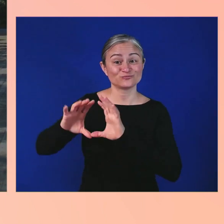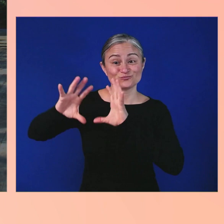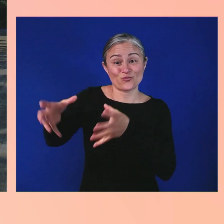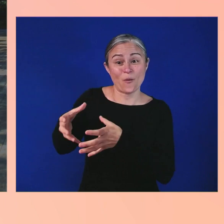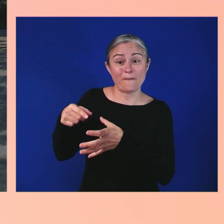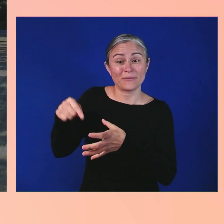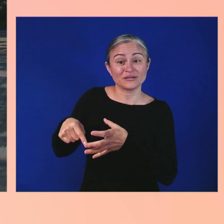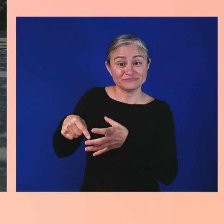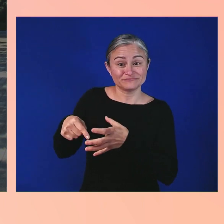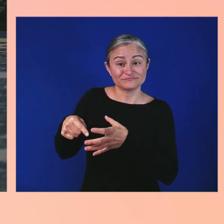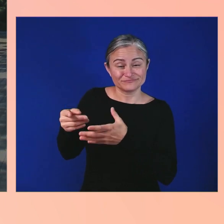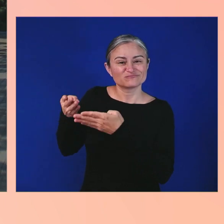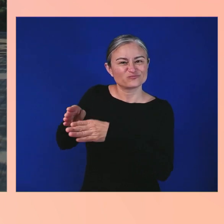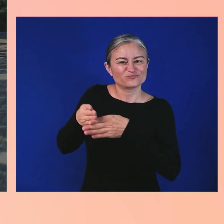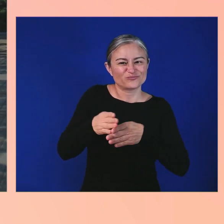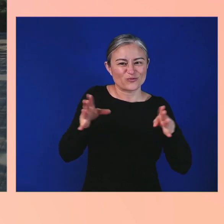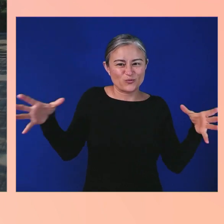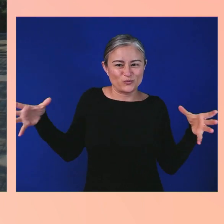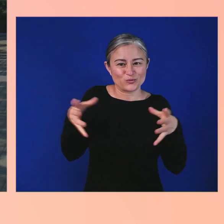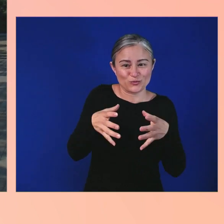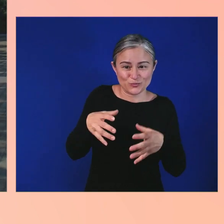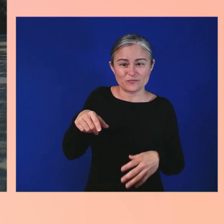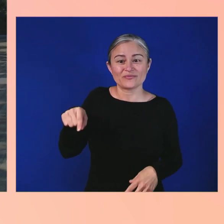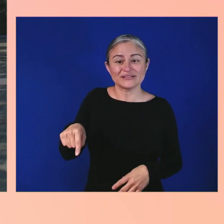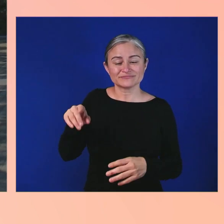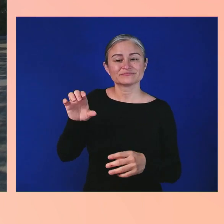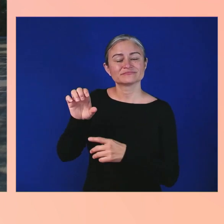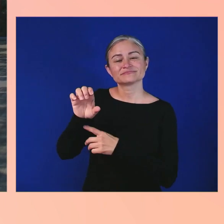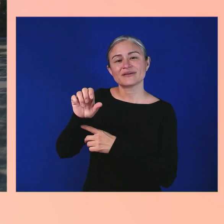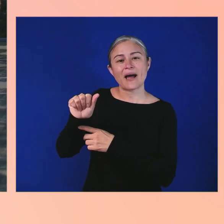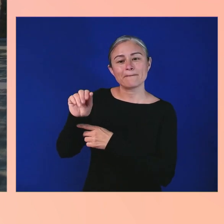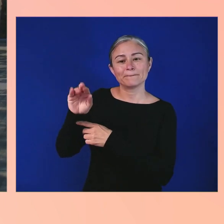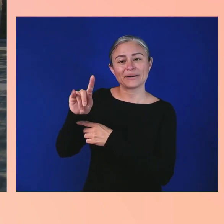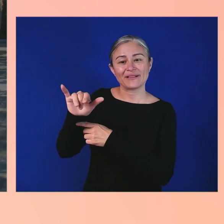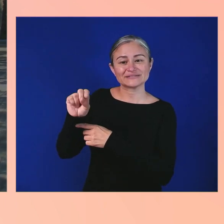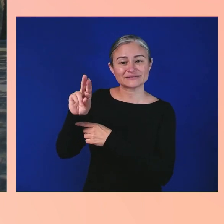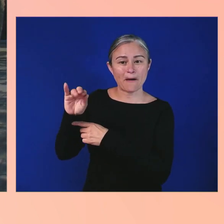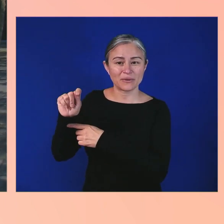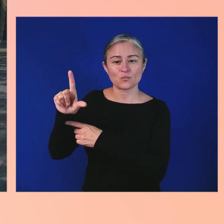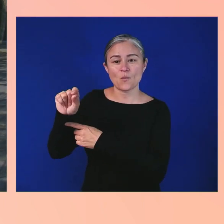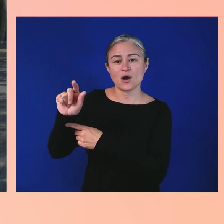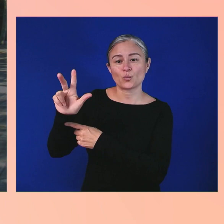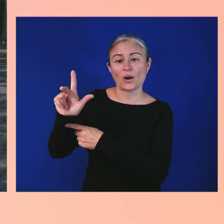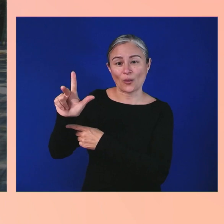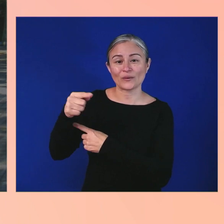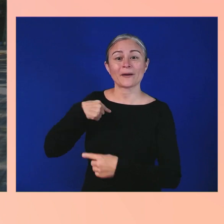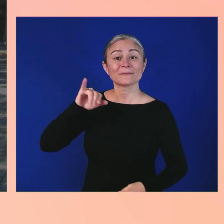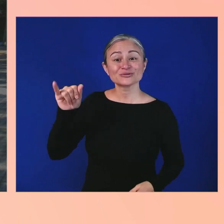Apparently I'm still Jenny Lay-Flurrie. We are going to be really focusing throughout this day on the three pillars of